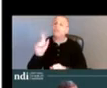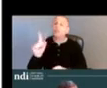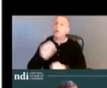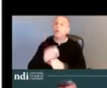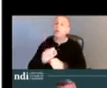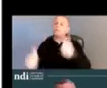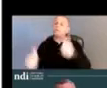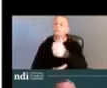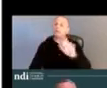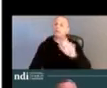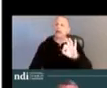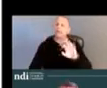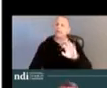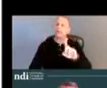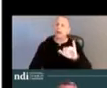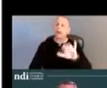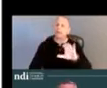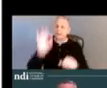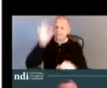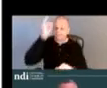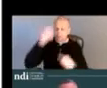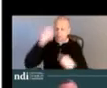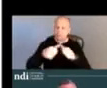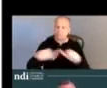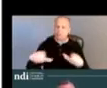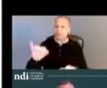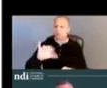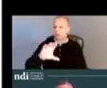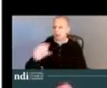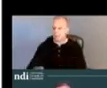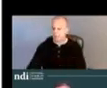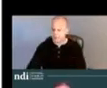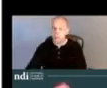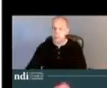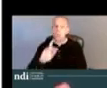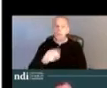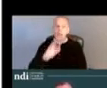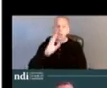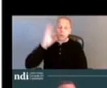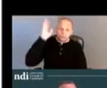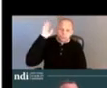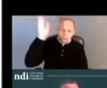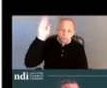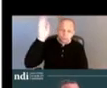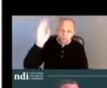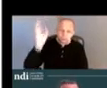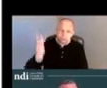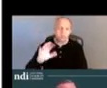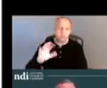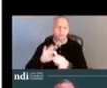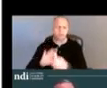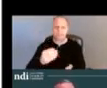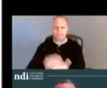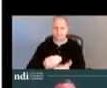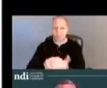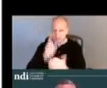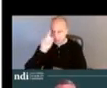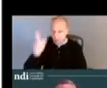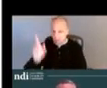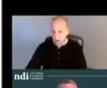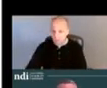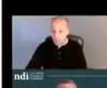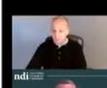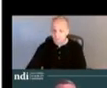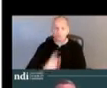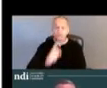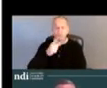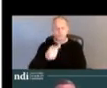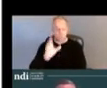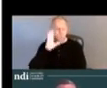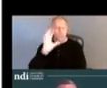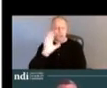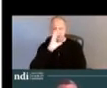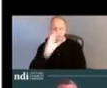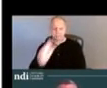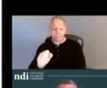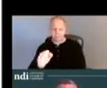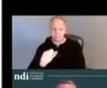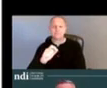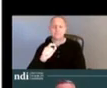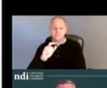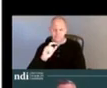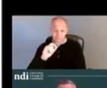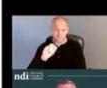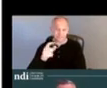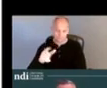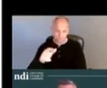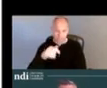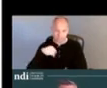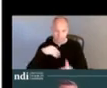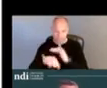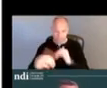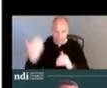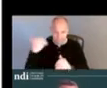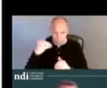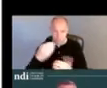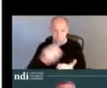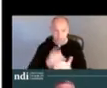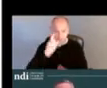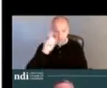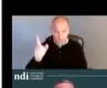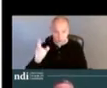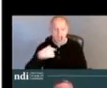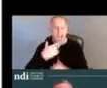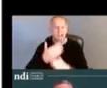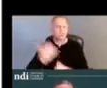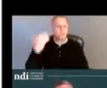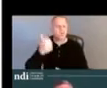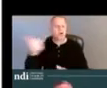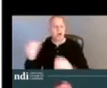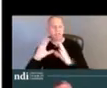Corporation. I think you are in for a real treat. If you are having a hard time accessing